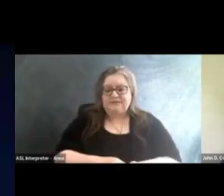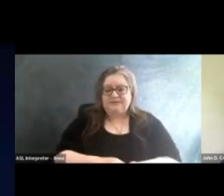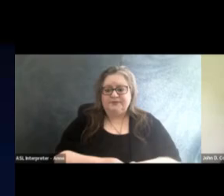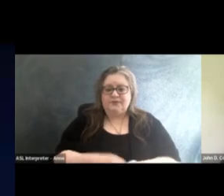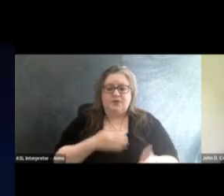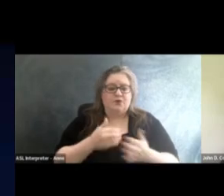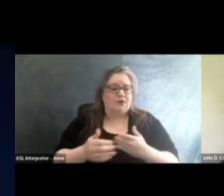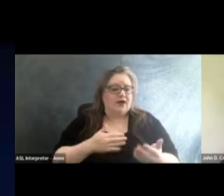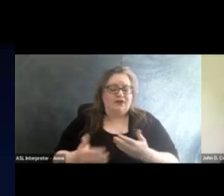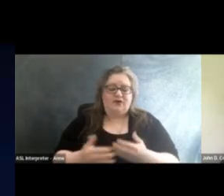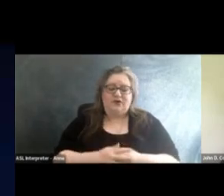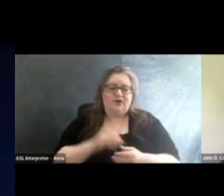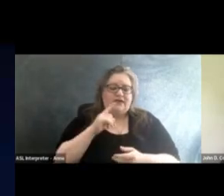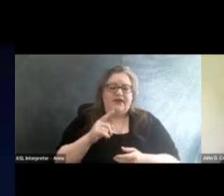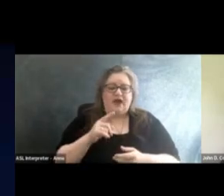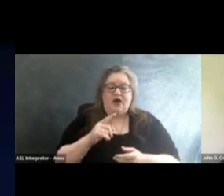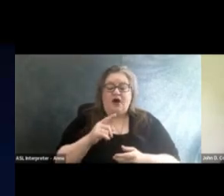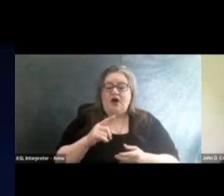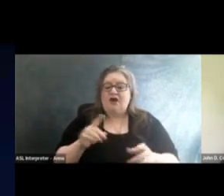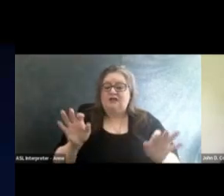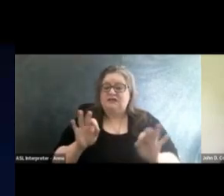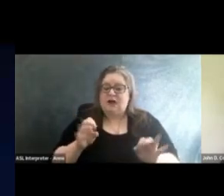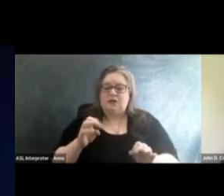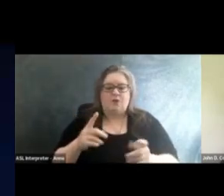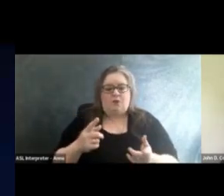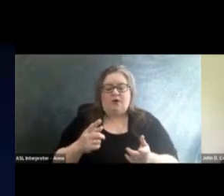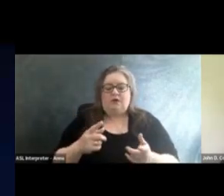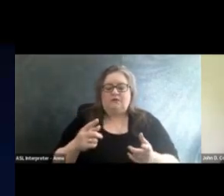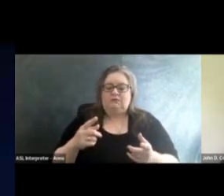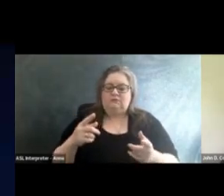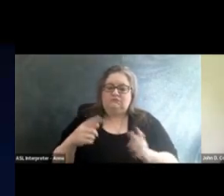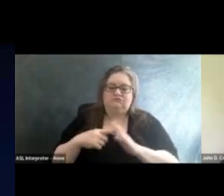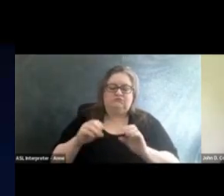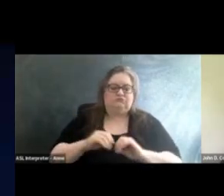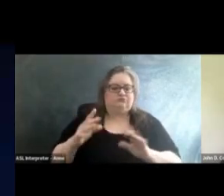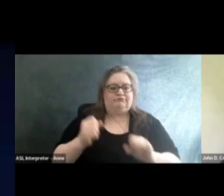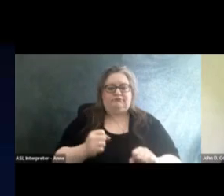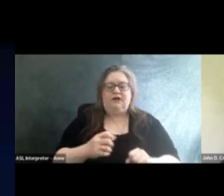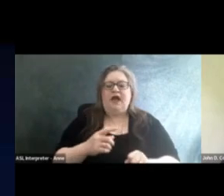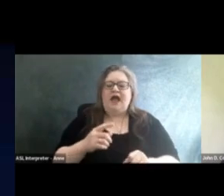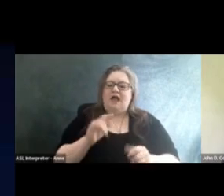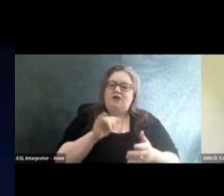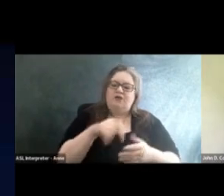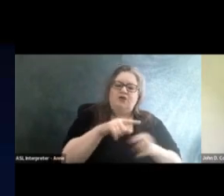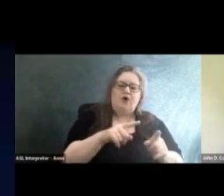they are subtle or not. And it is particularly by the way those subtle weaknesses that are often